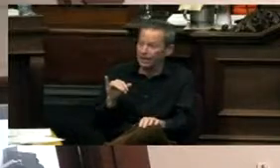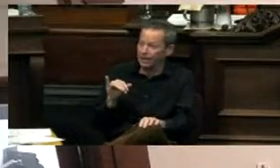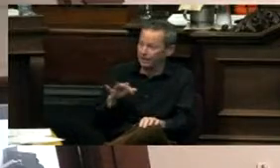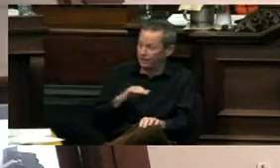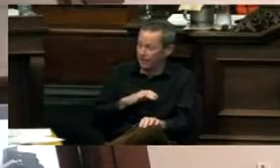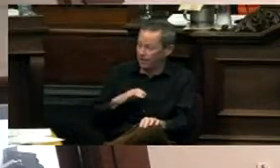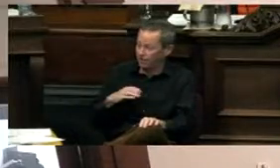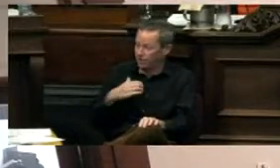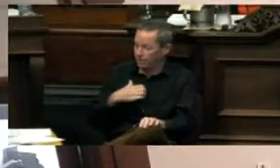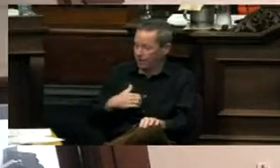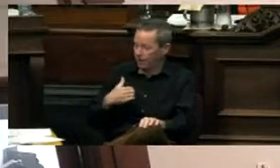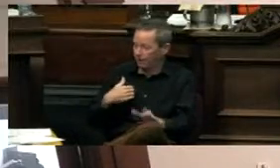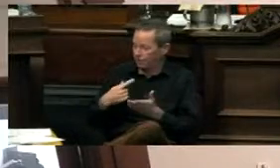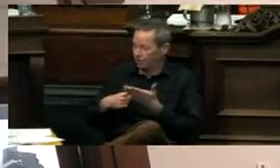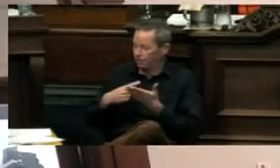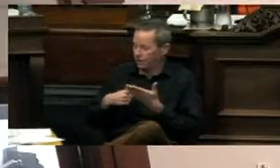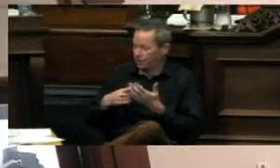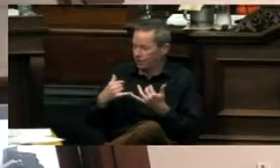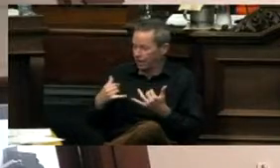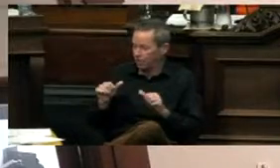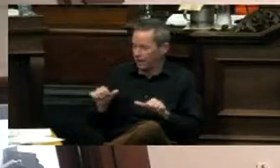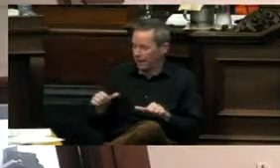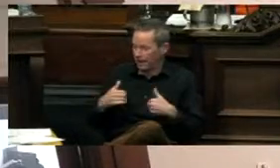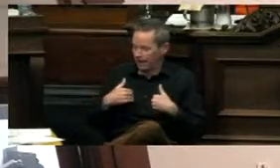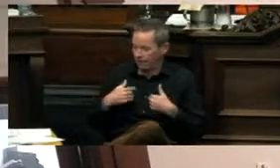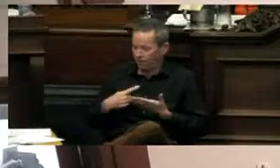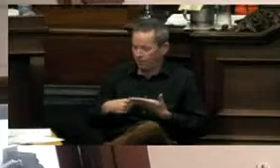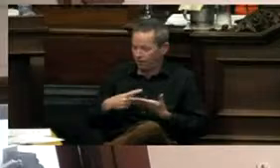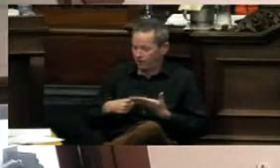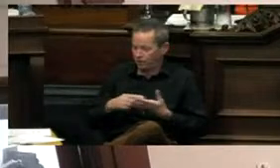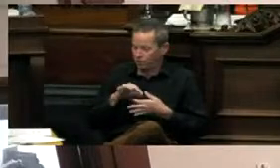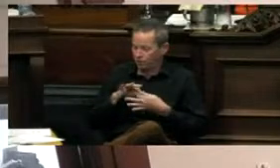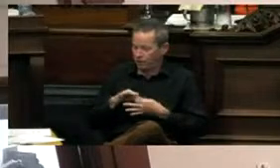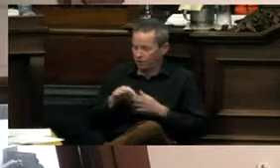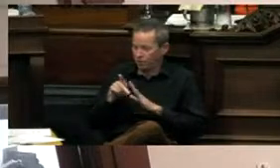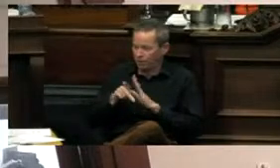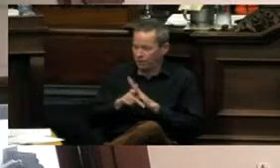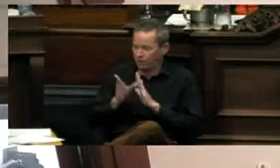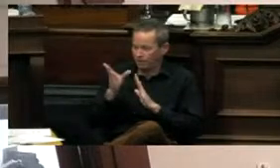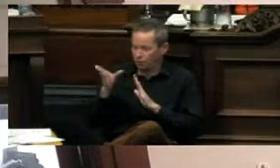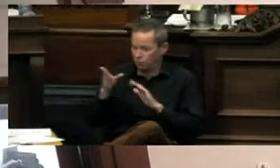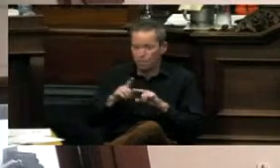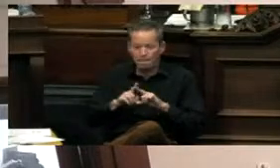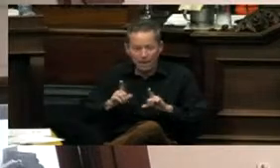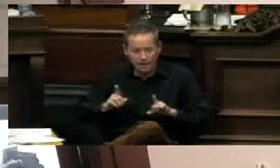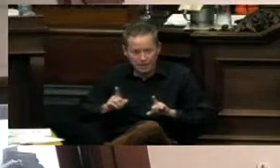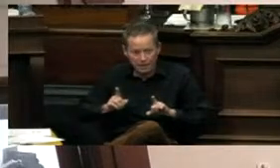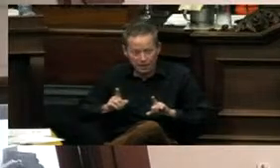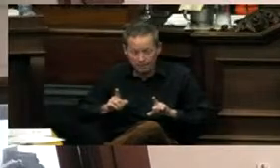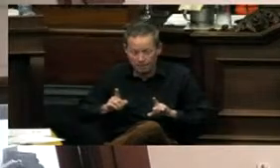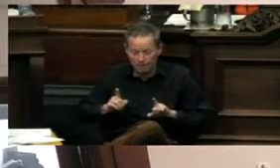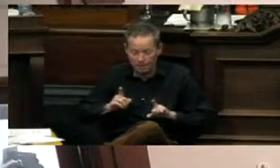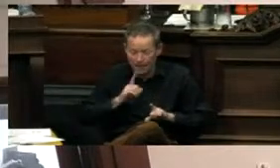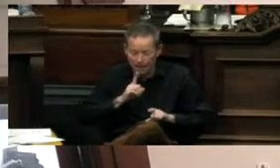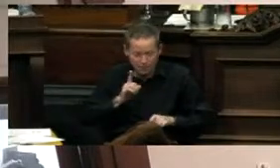arise. Right. If it is a desire of council to have this